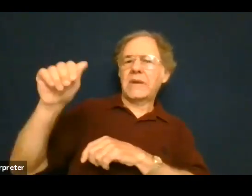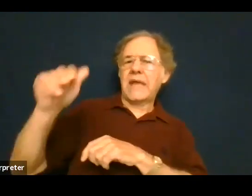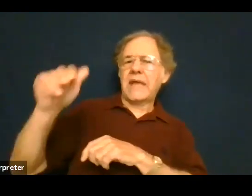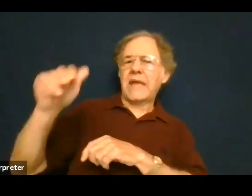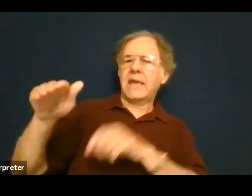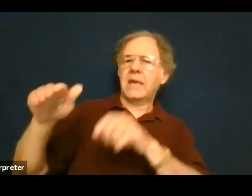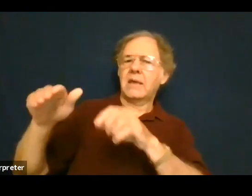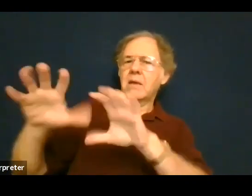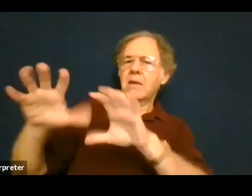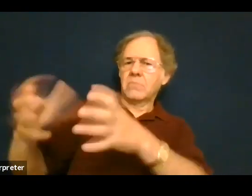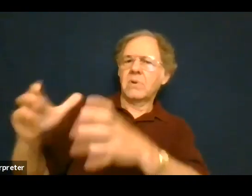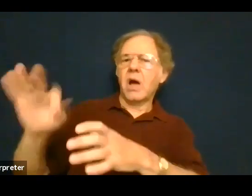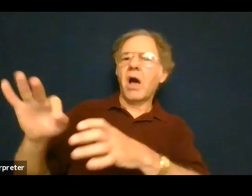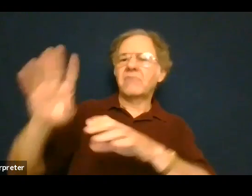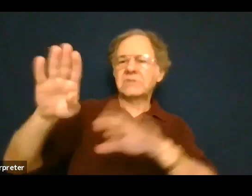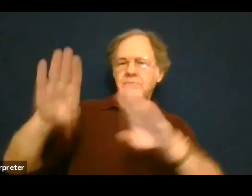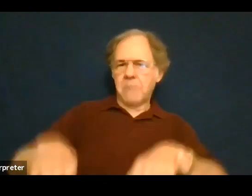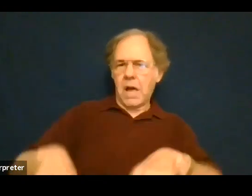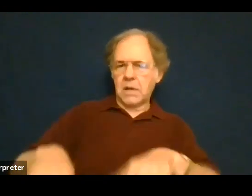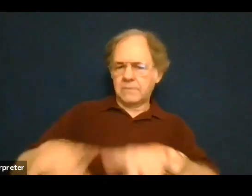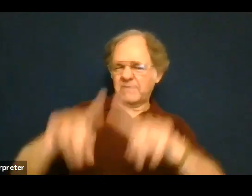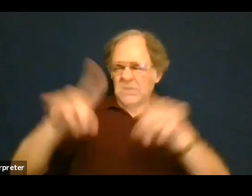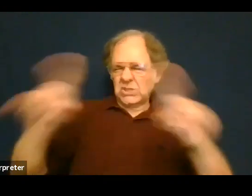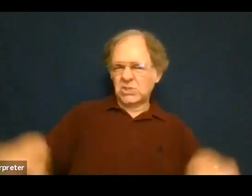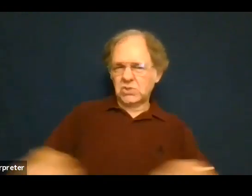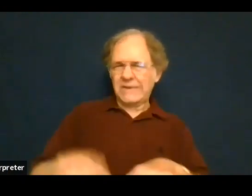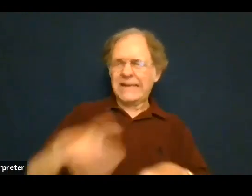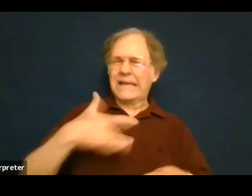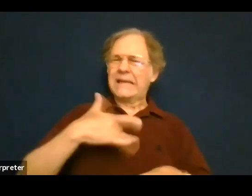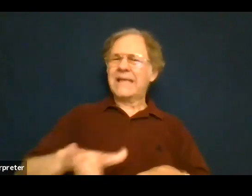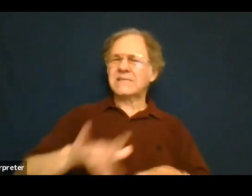It's typically at the bottom center to the right hand side.